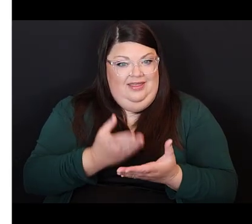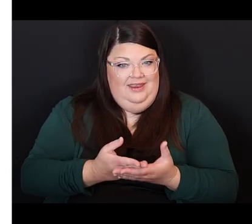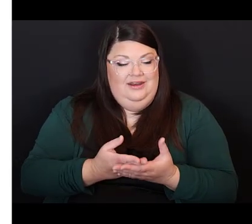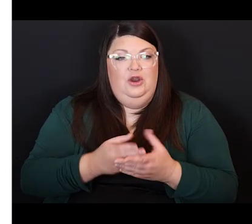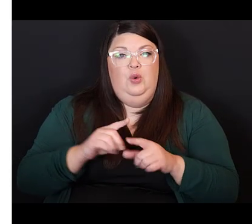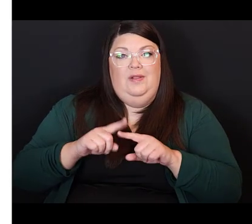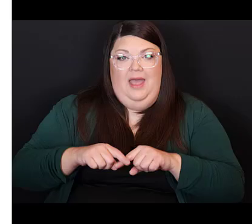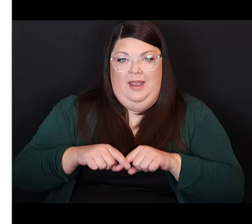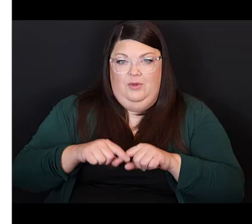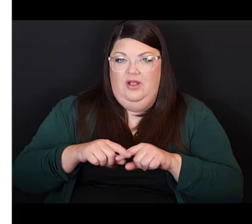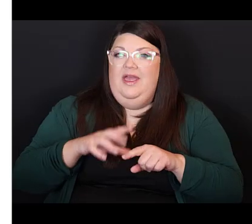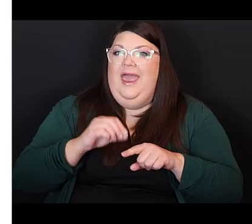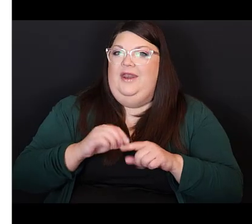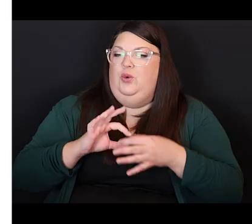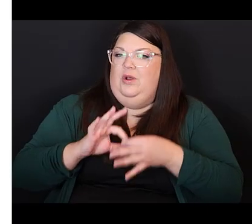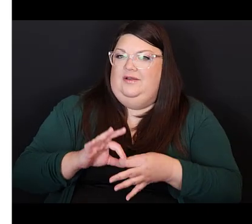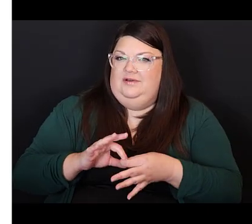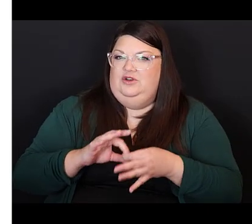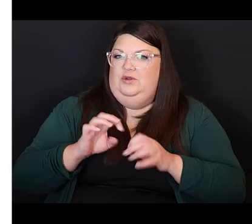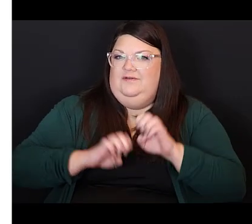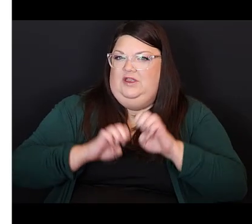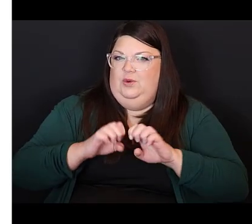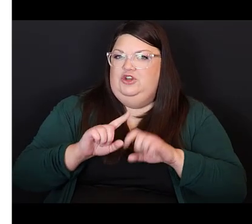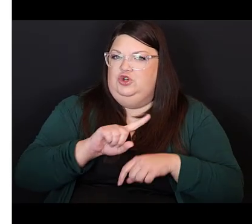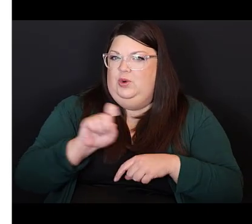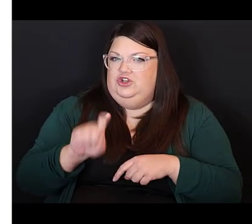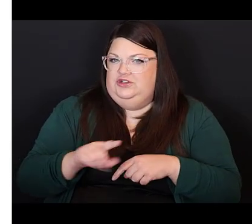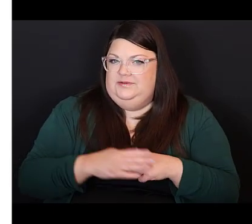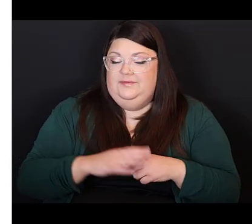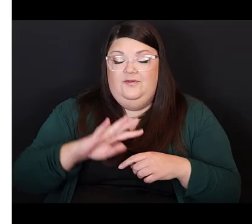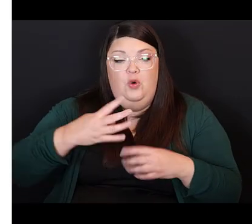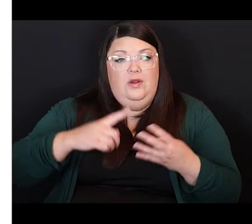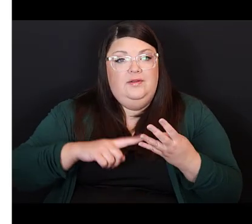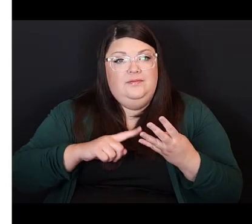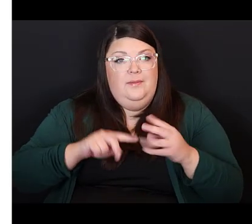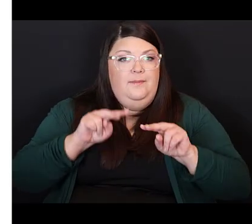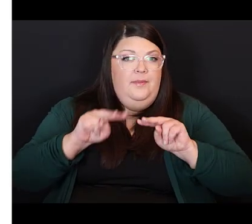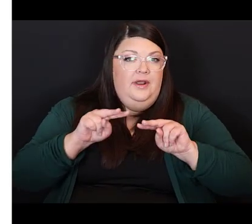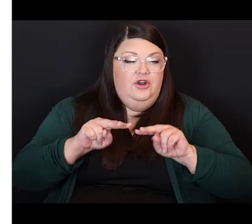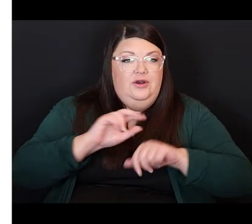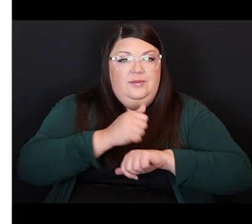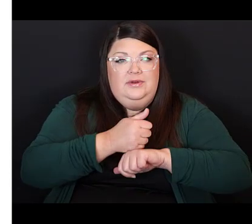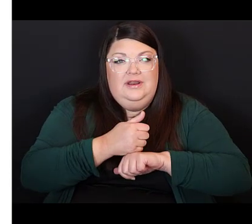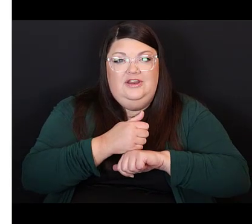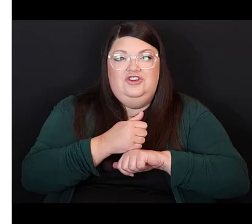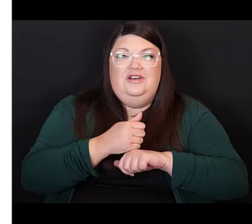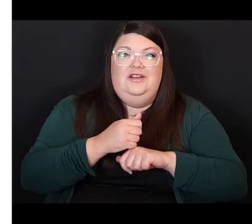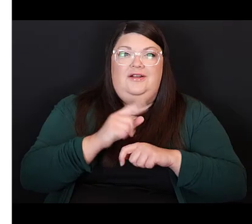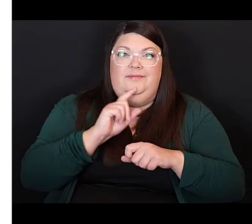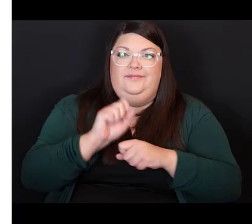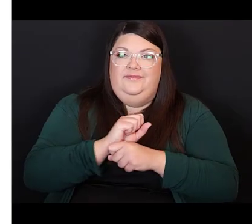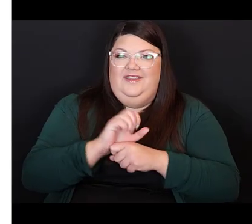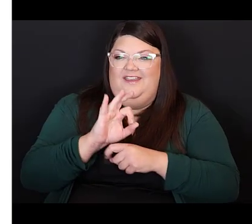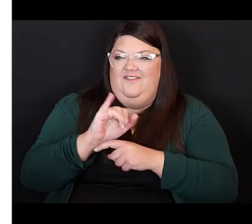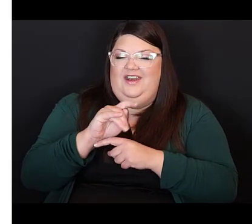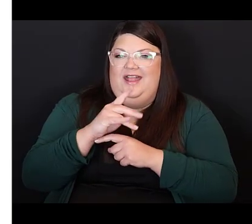and relevant to the evaluation questions. Fourth, monitor implementation fidelity.